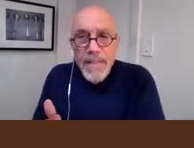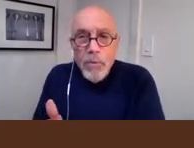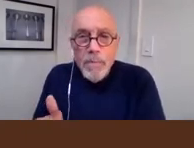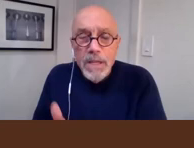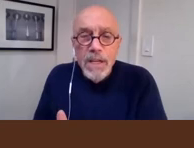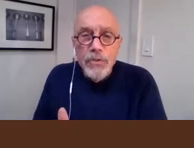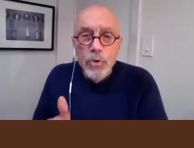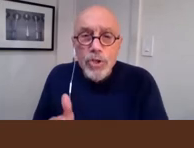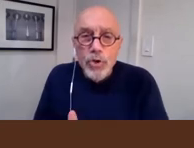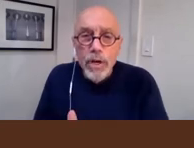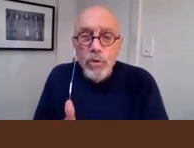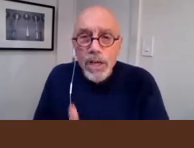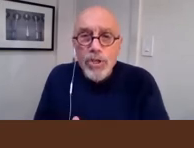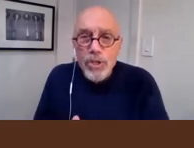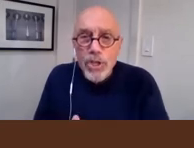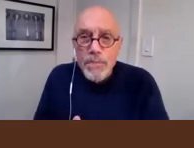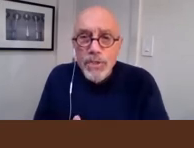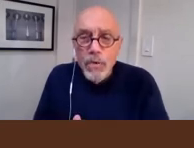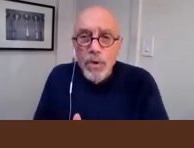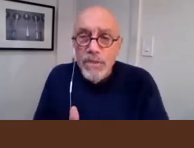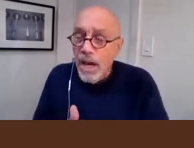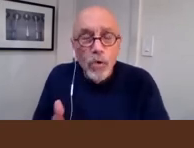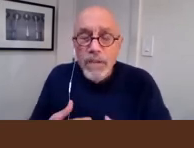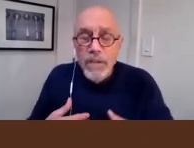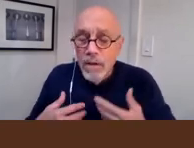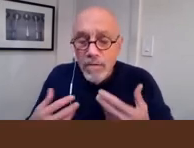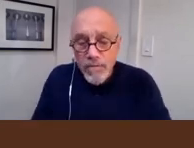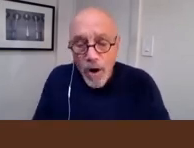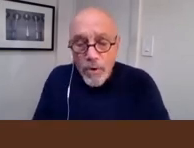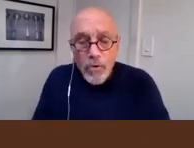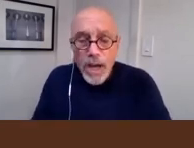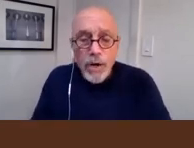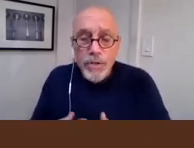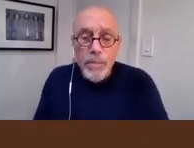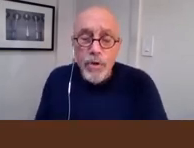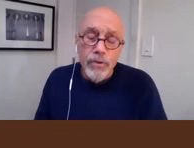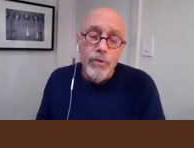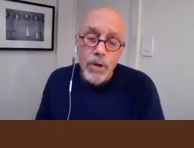and they were beginning to enjoy relationships with not only the farmer or not only the processor,